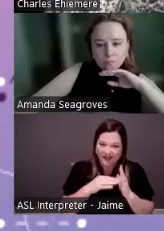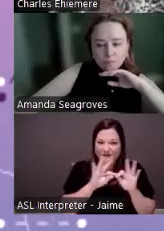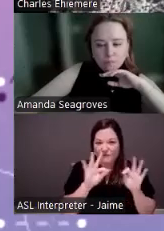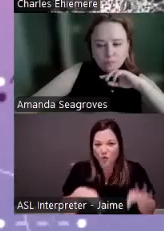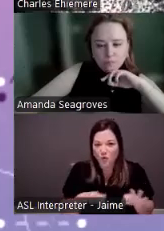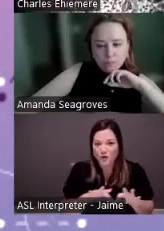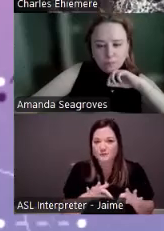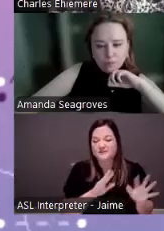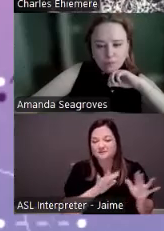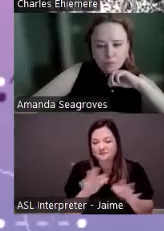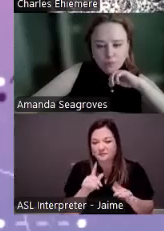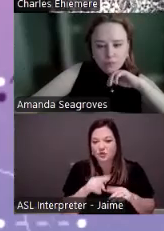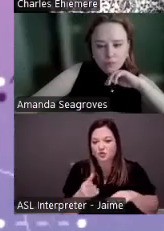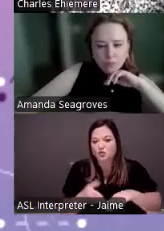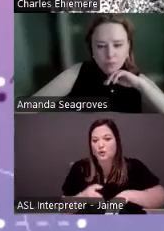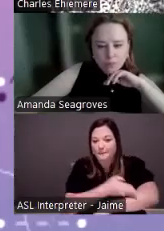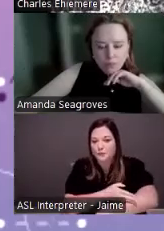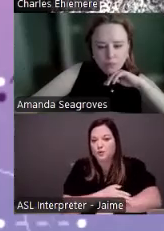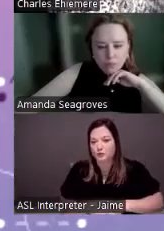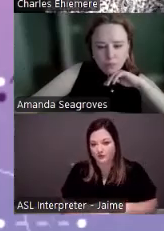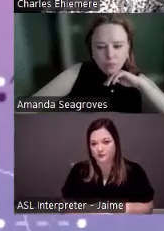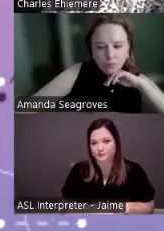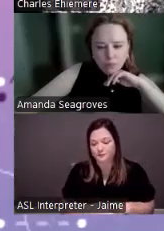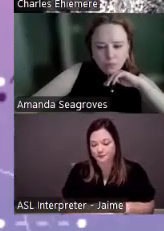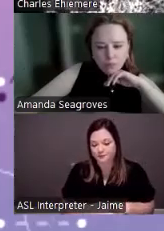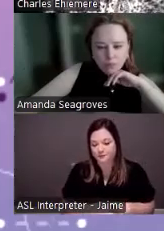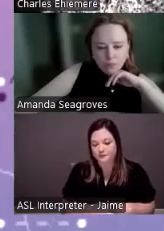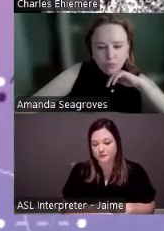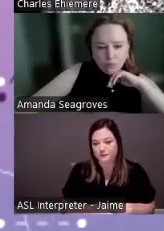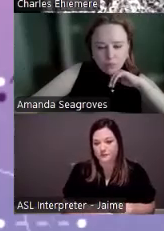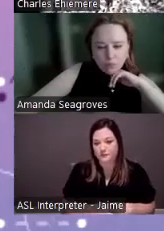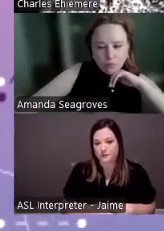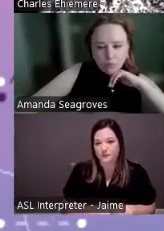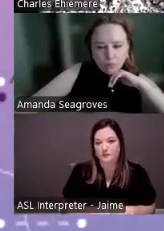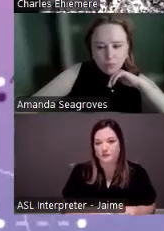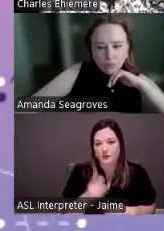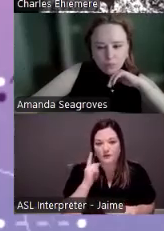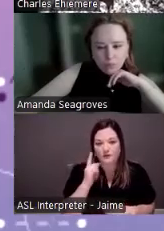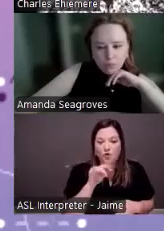so that we'll be able to have a live phoning.